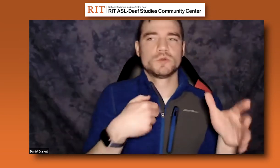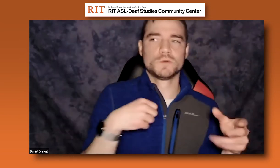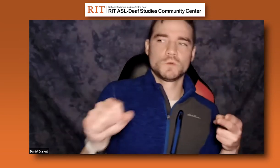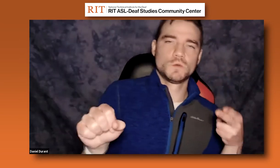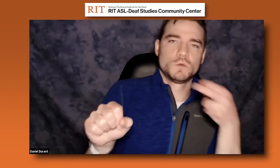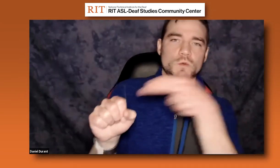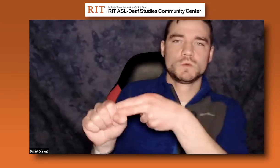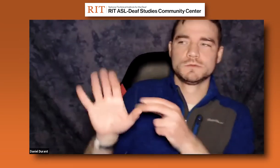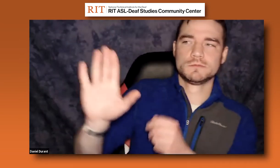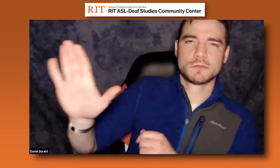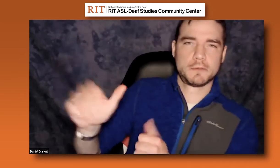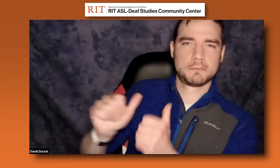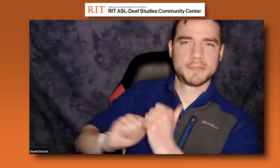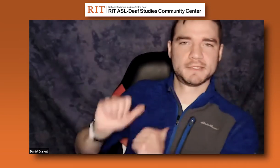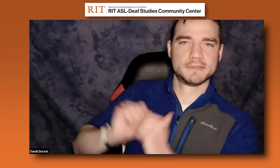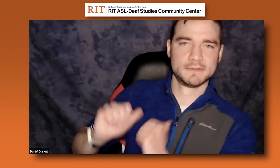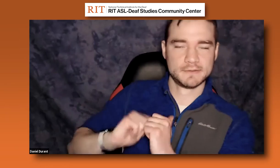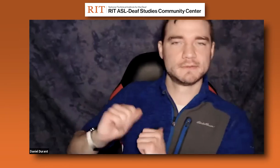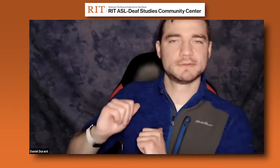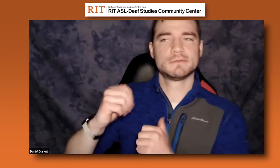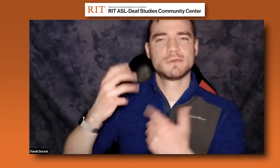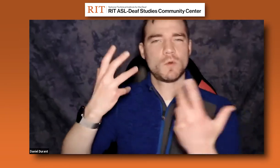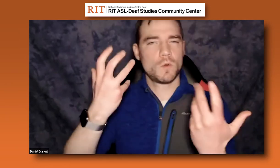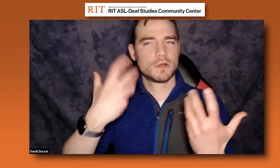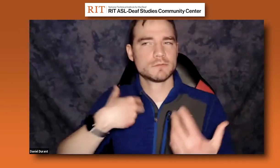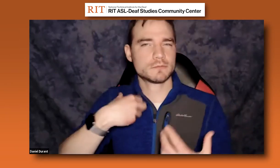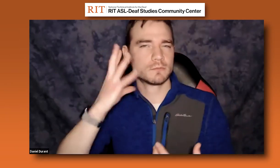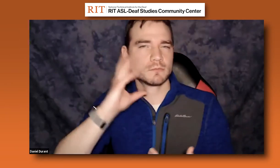She really did want me to join this play just to get